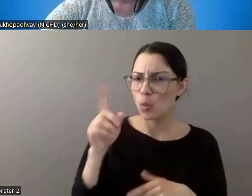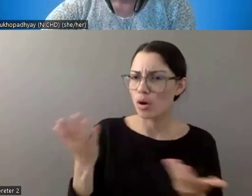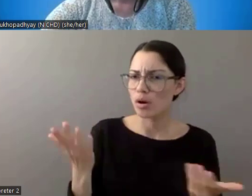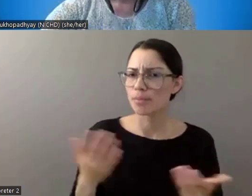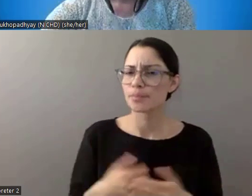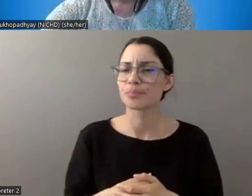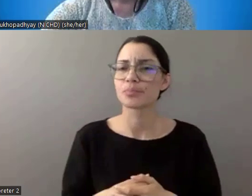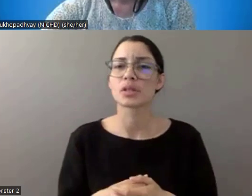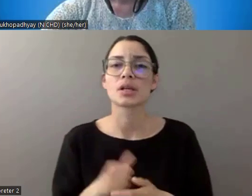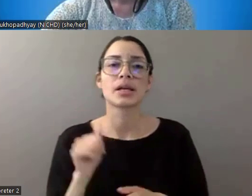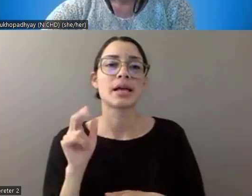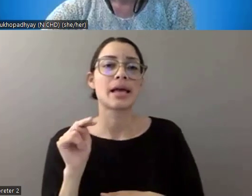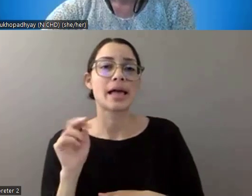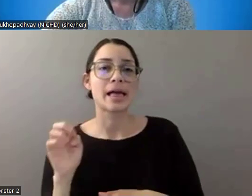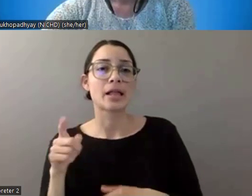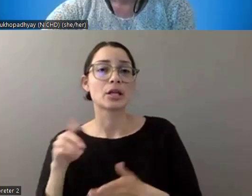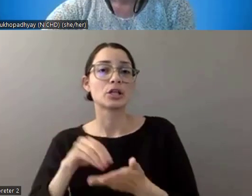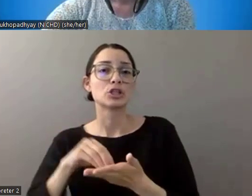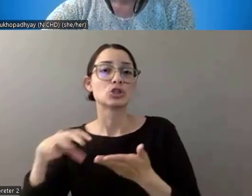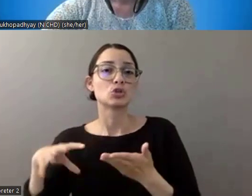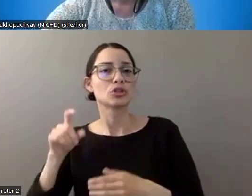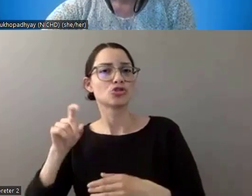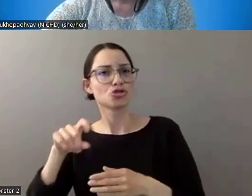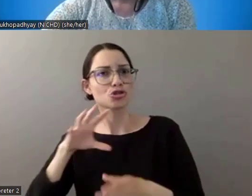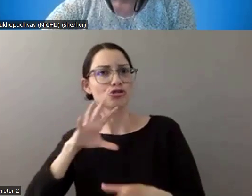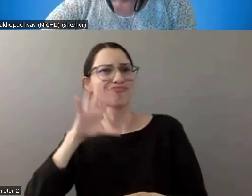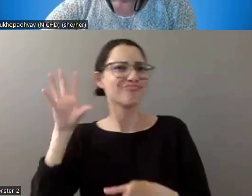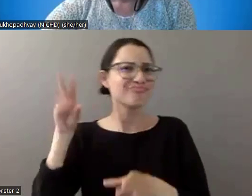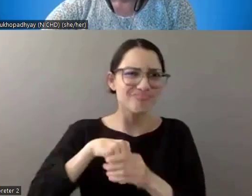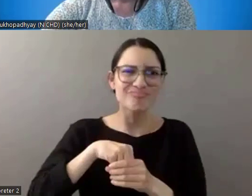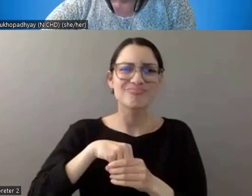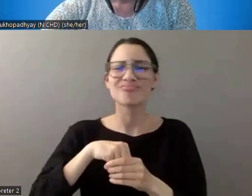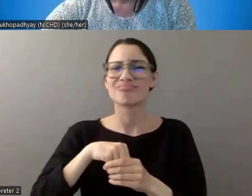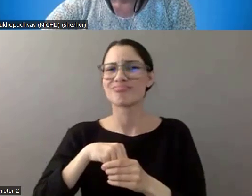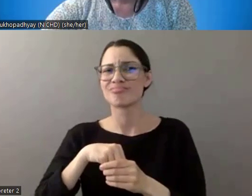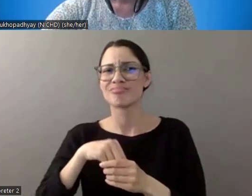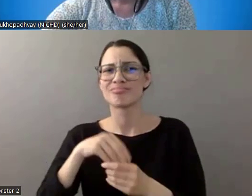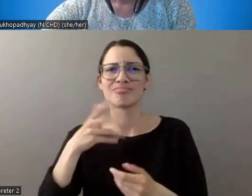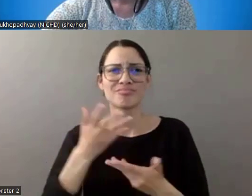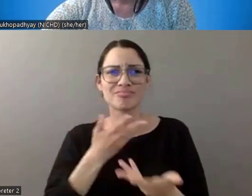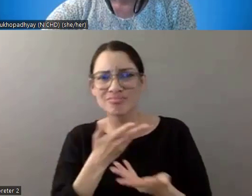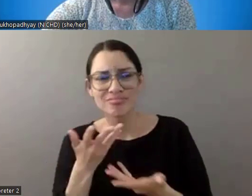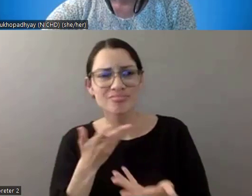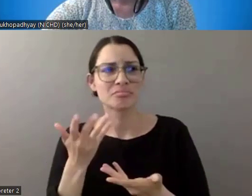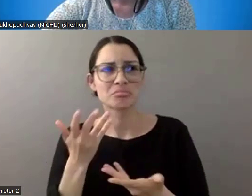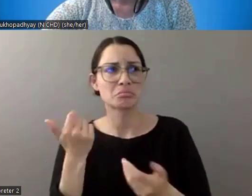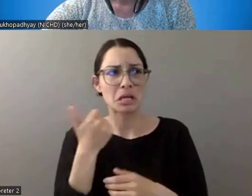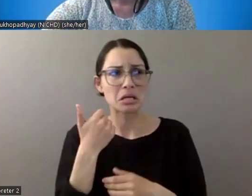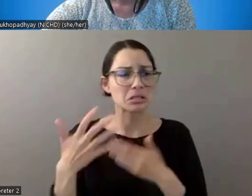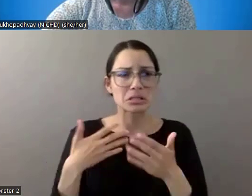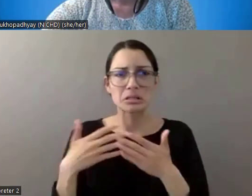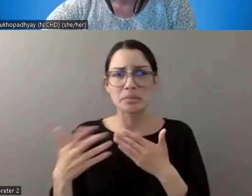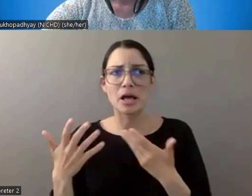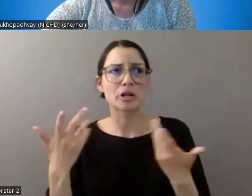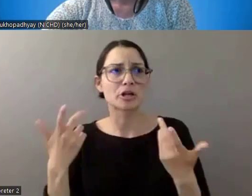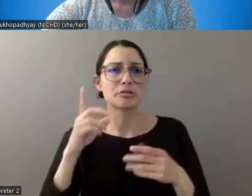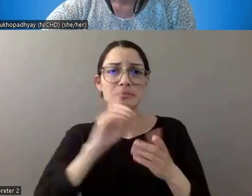Anne Gershenson: The student should be meaningfully engaged. So they can be engaged in all aspects of the research from designing experiments, to doing experiments,